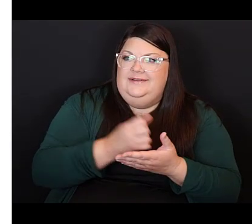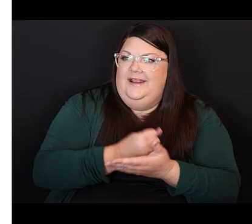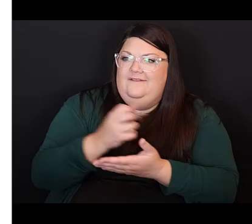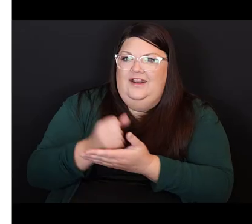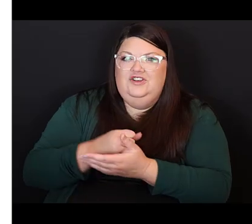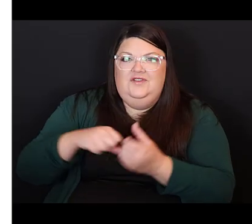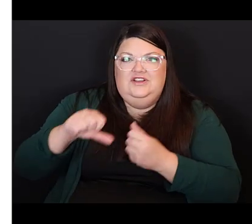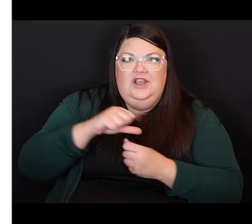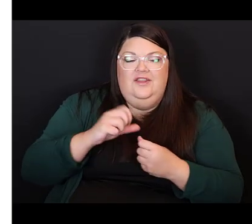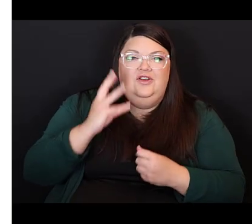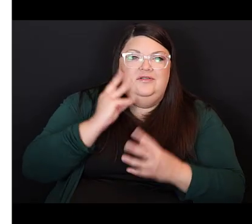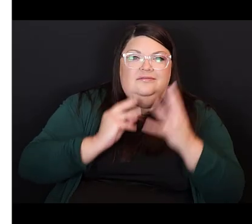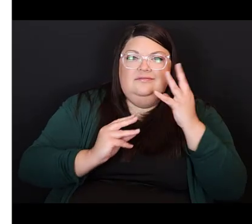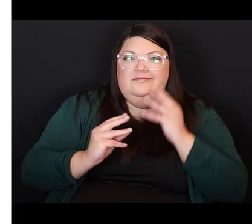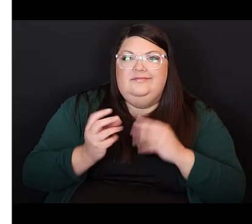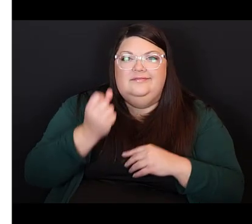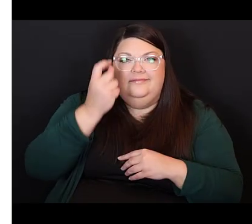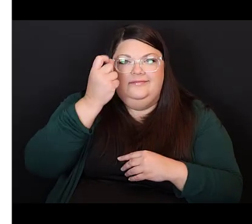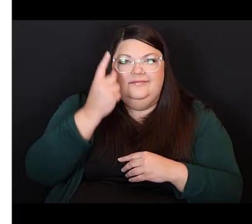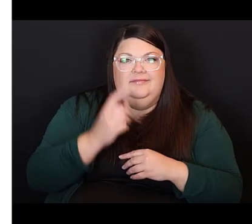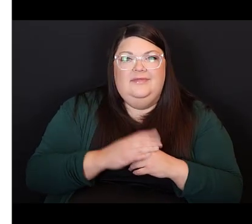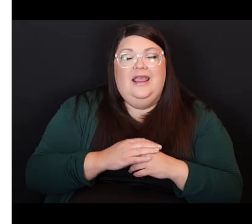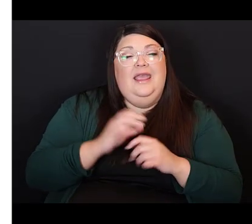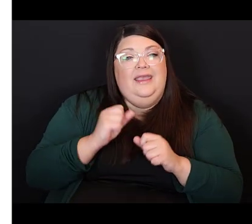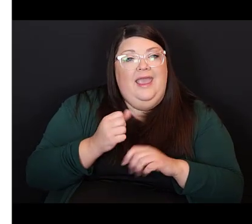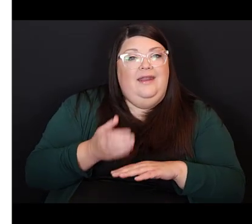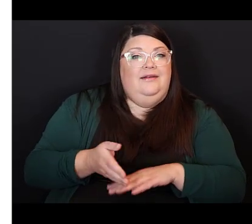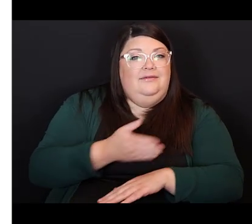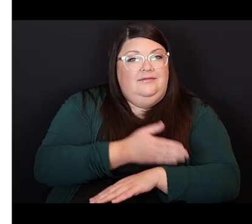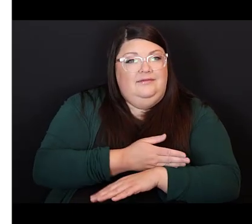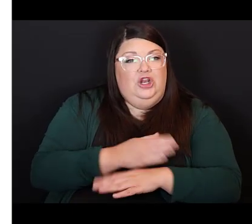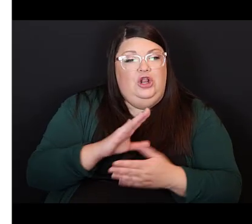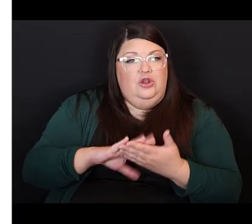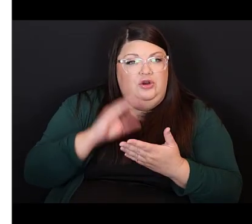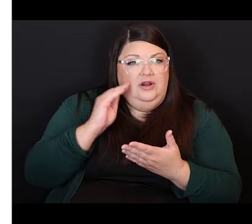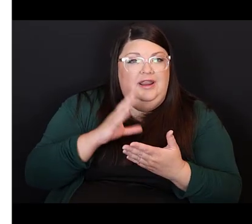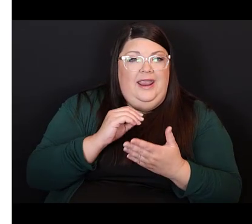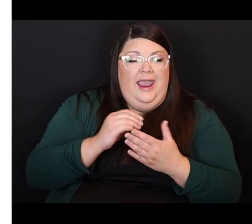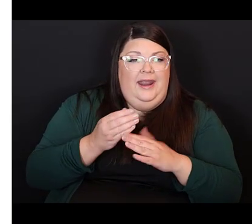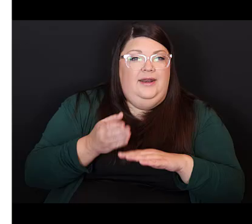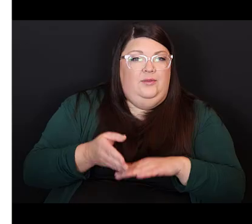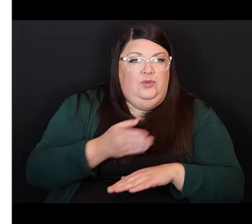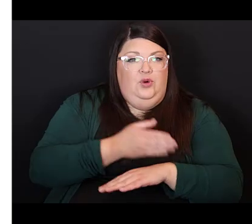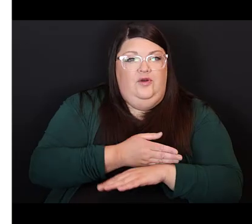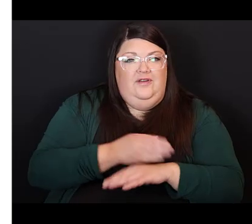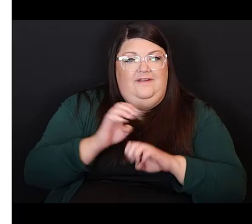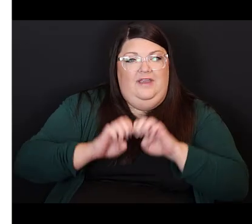insights and successful strategies can enhance learning and improve evaluation processes.